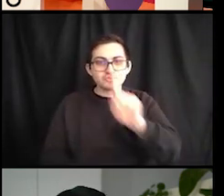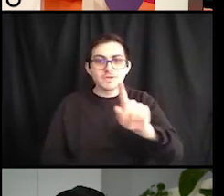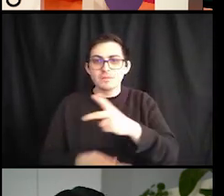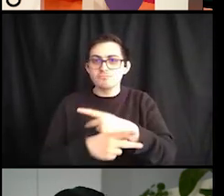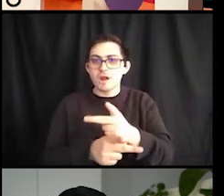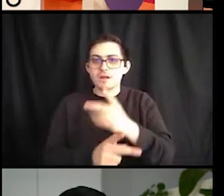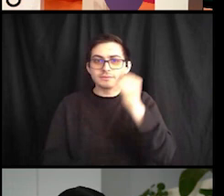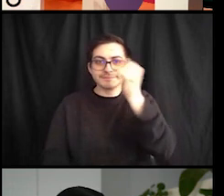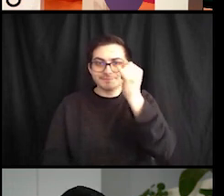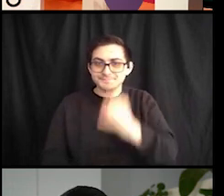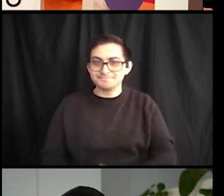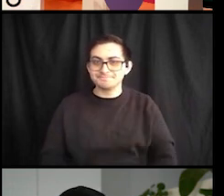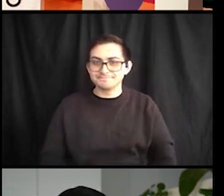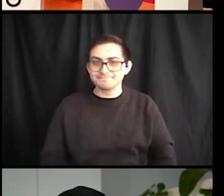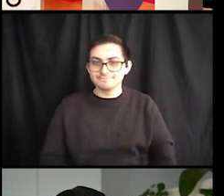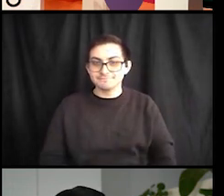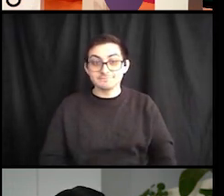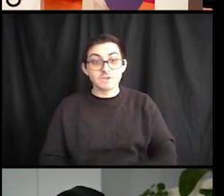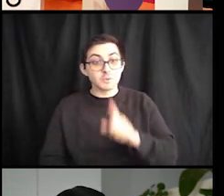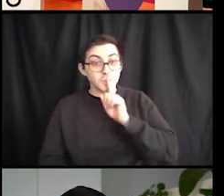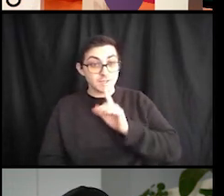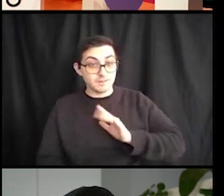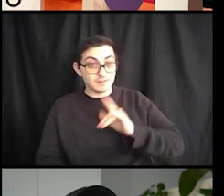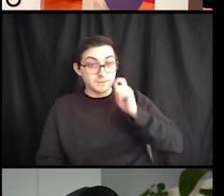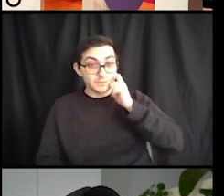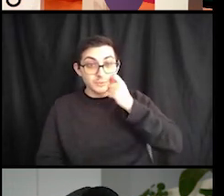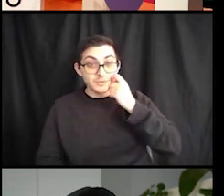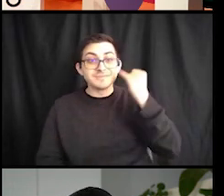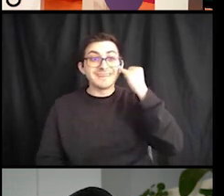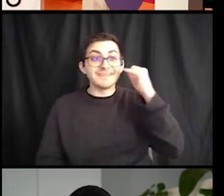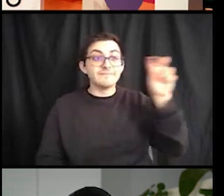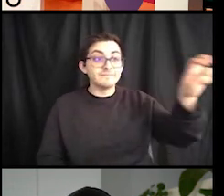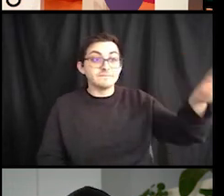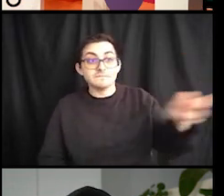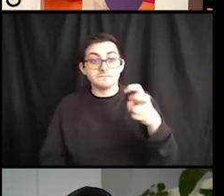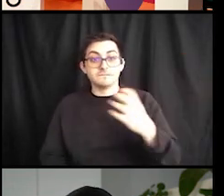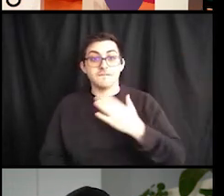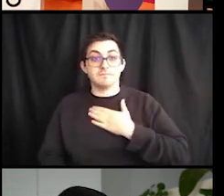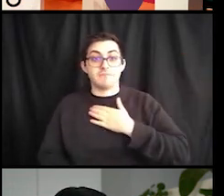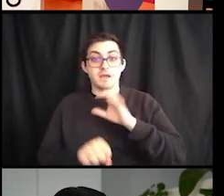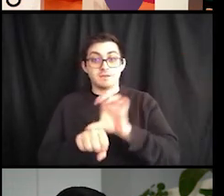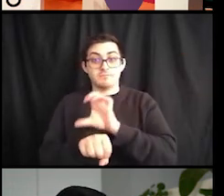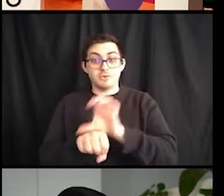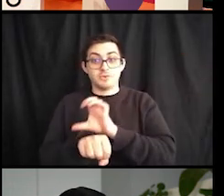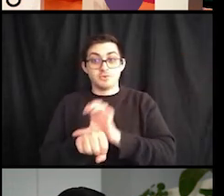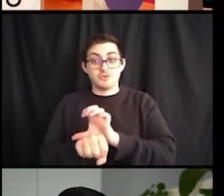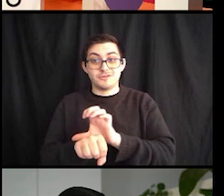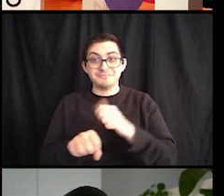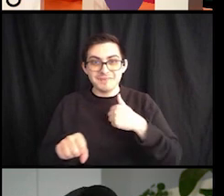Oh and the cool thing is that if you switch back to my computer, I can actually follow Yuhki around. So when he's using the mobile app,